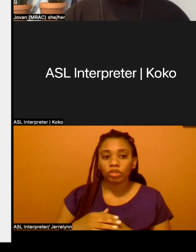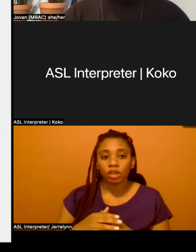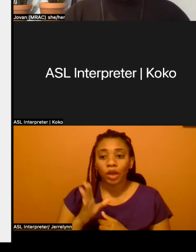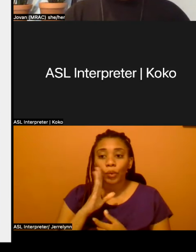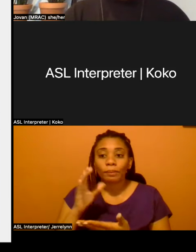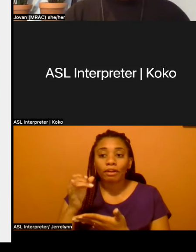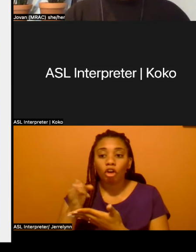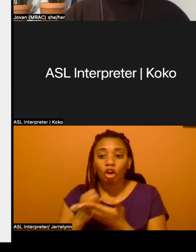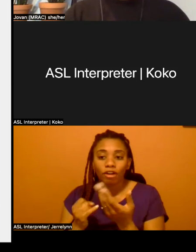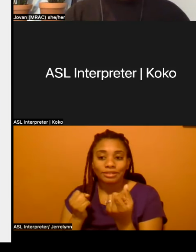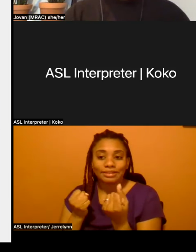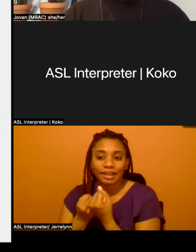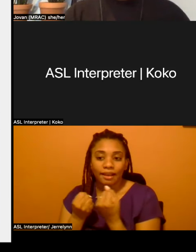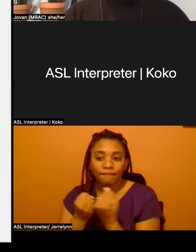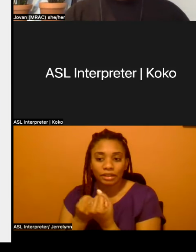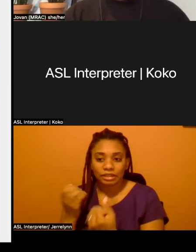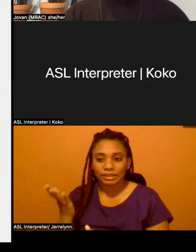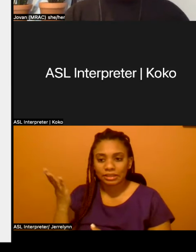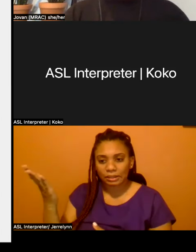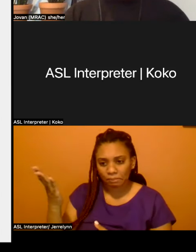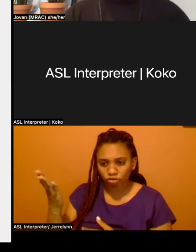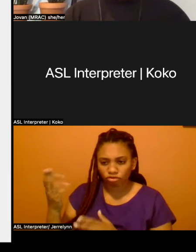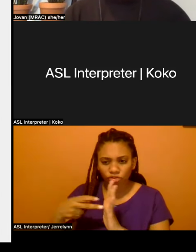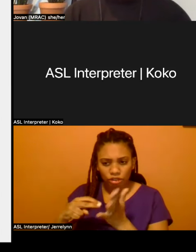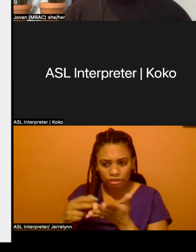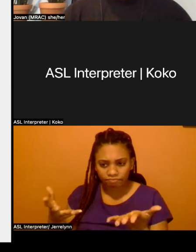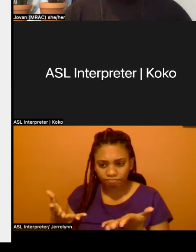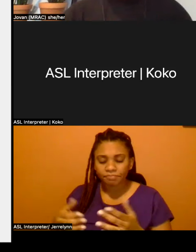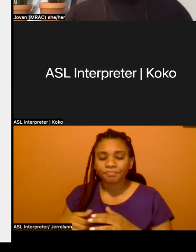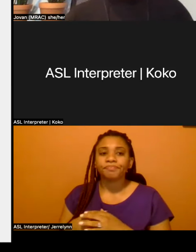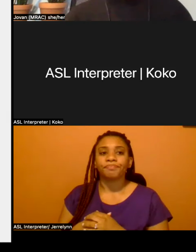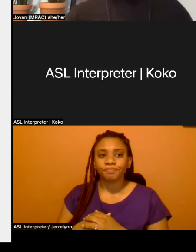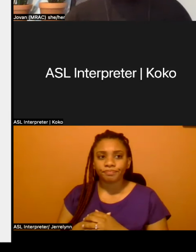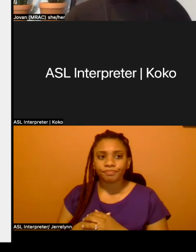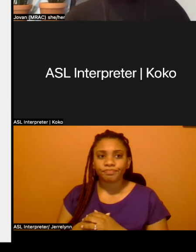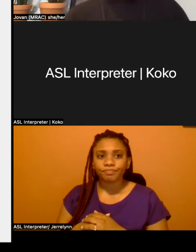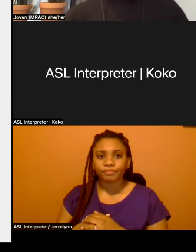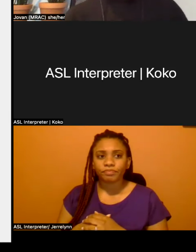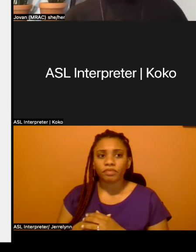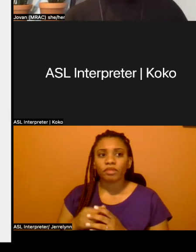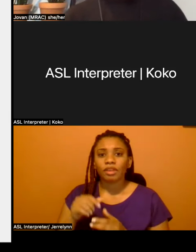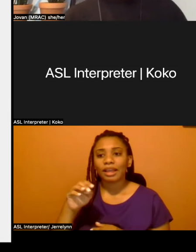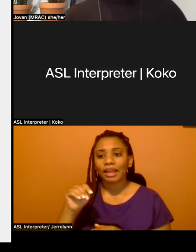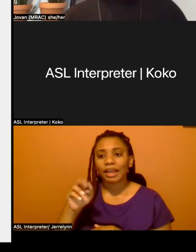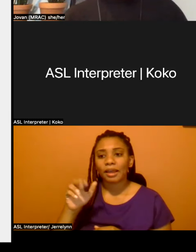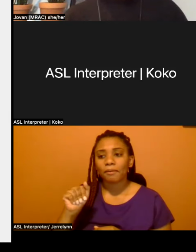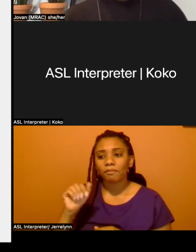So let me talk to you about what that means. All right, so MRAC recognizes that individuals